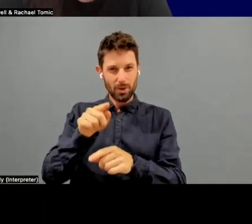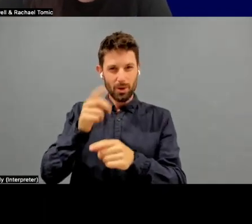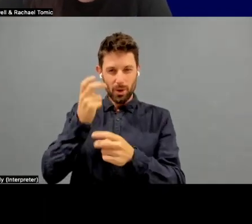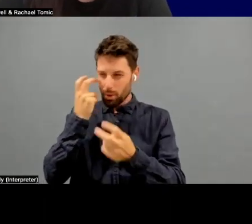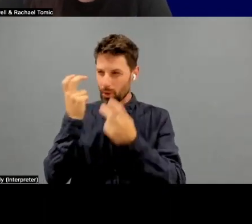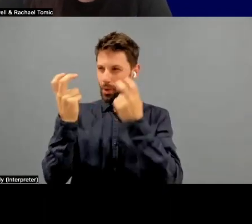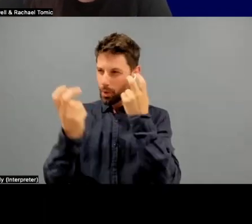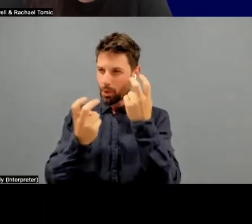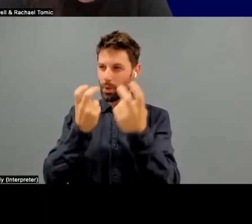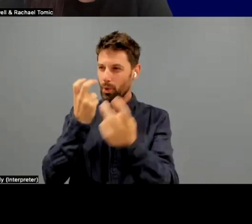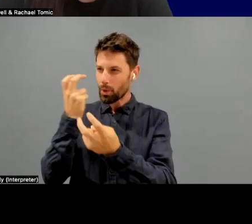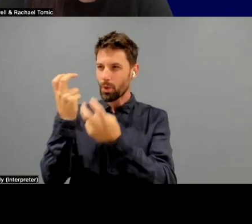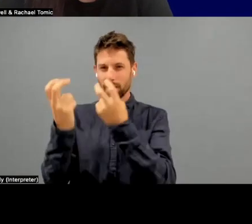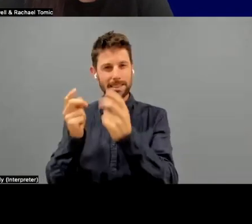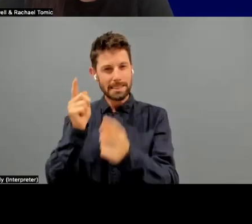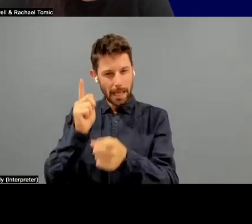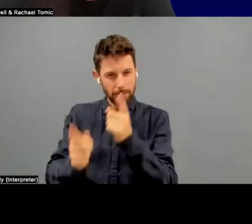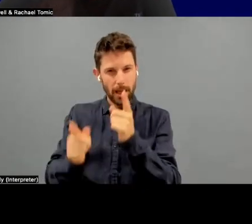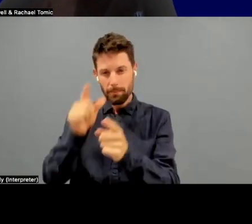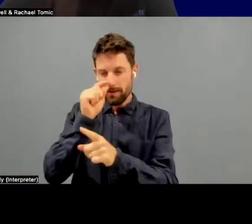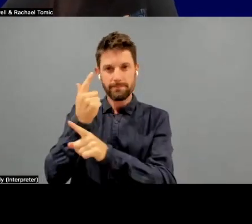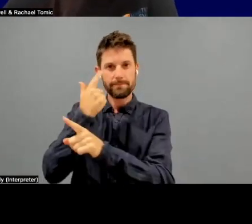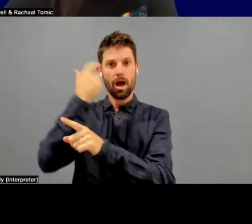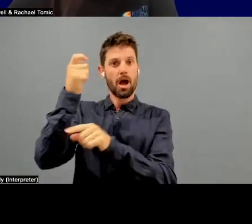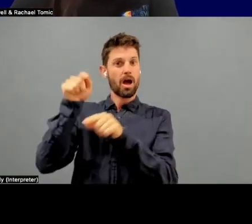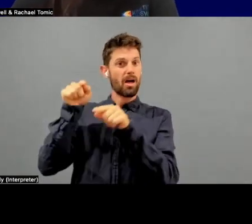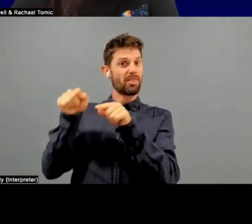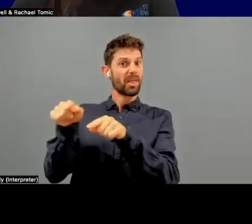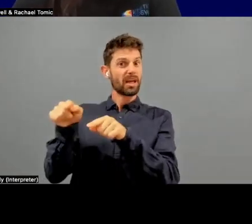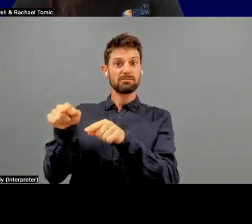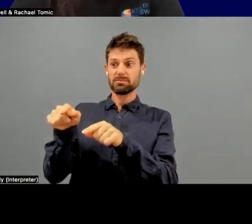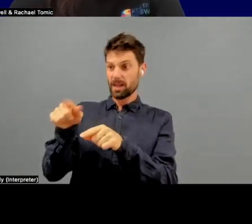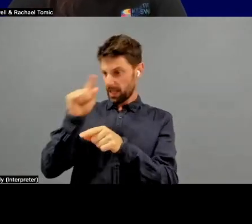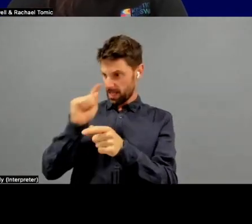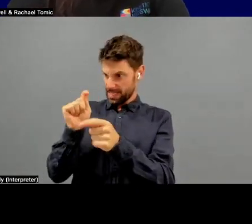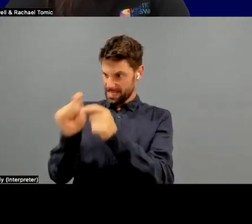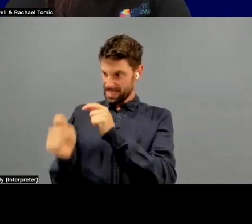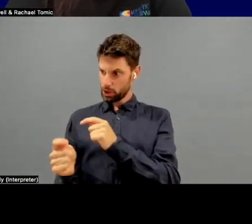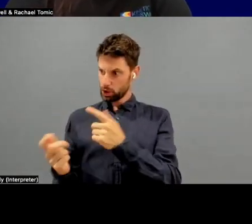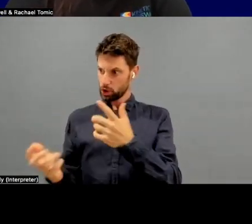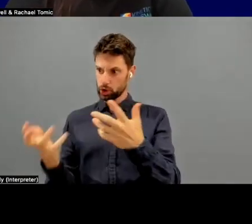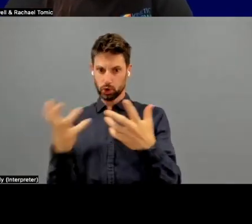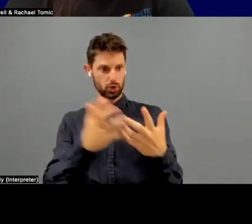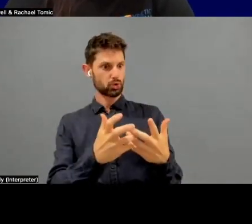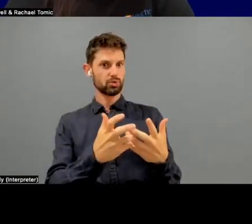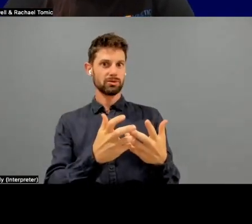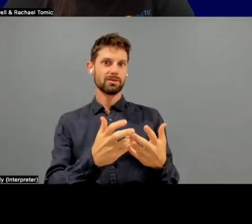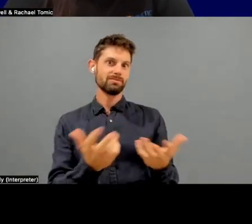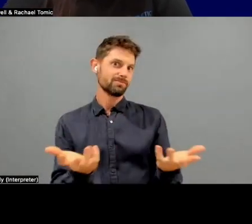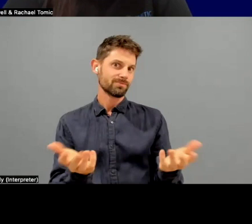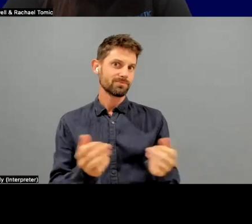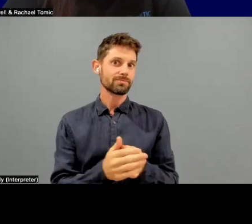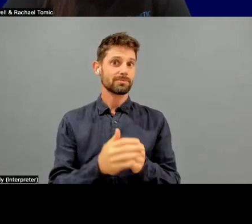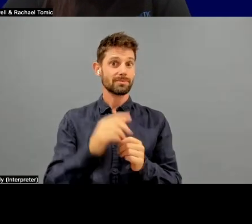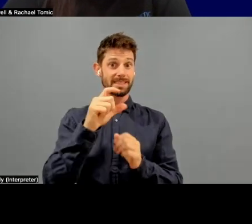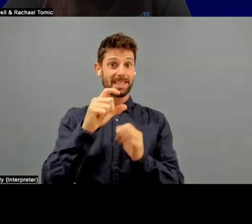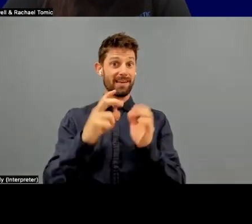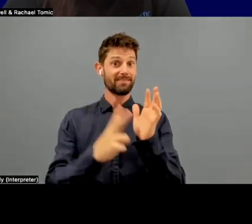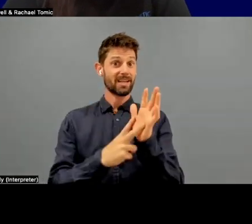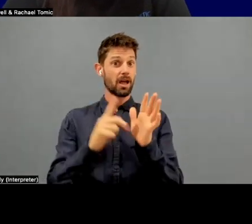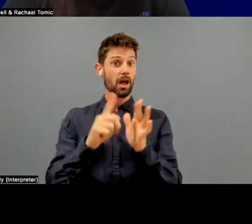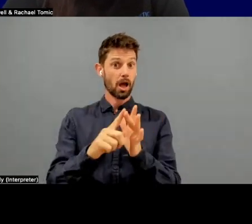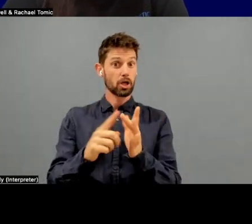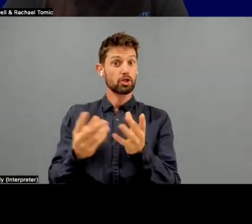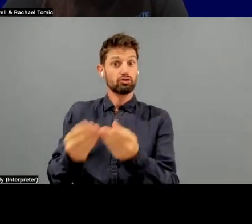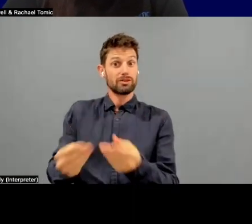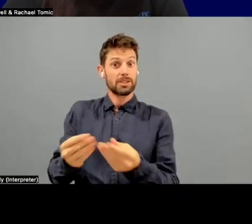resources that you can adapt for what you need. So, the CVI resources developed by Roman-Lantzy